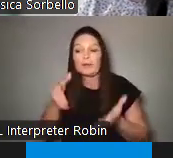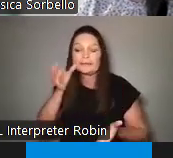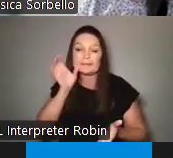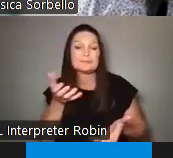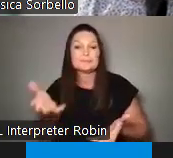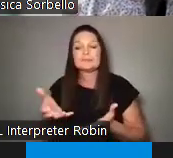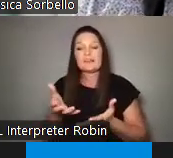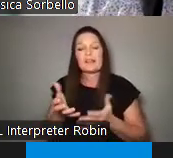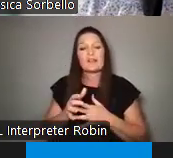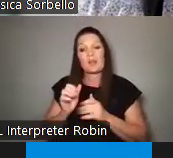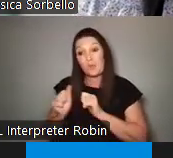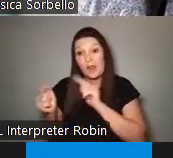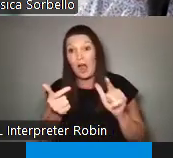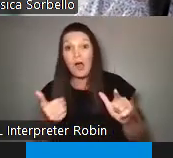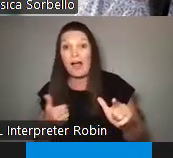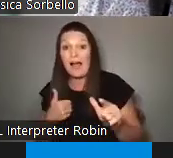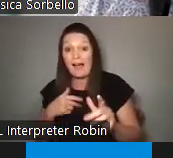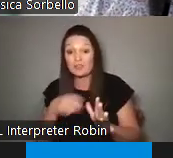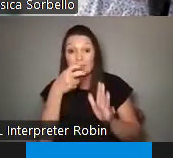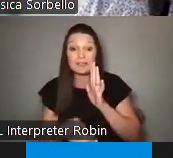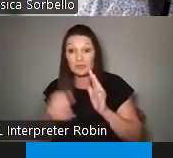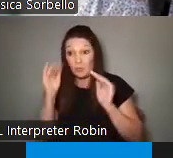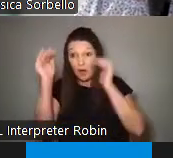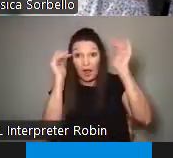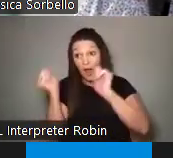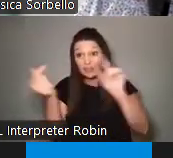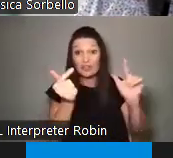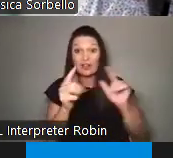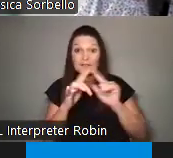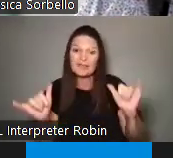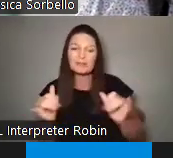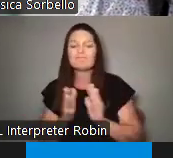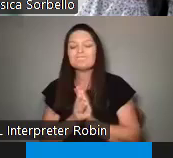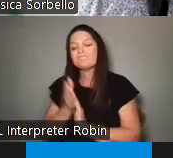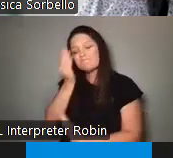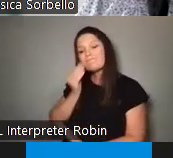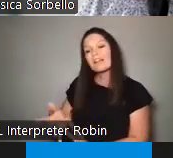therapist once tell me imagine your life as a table and each leg is a different support. You your family, job, your